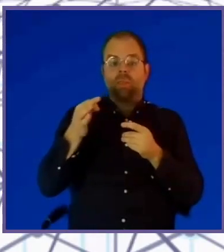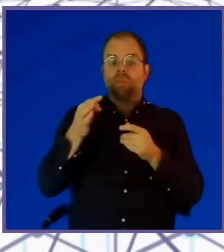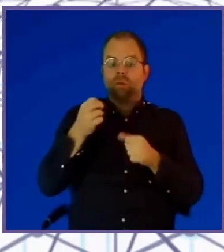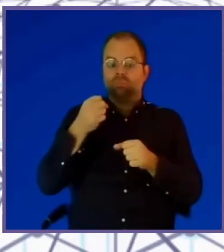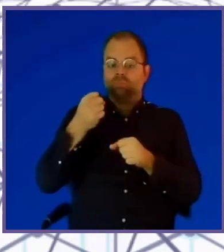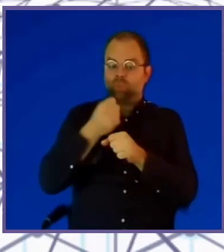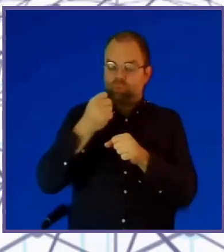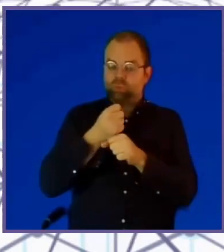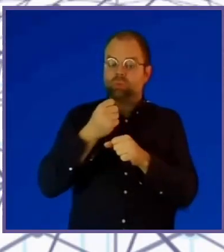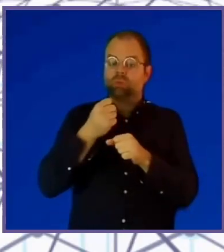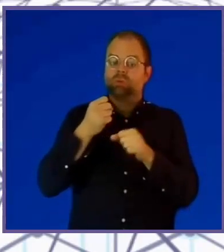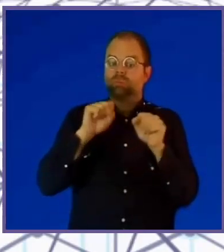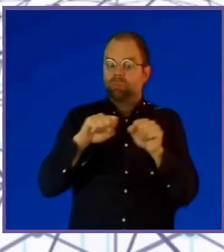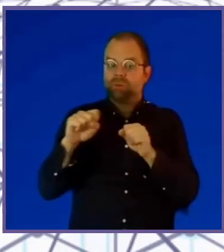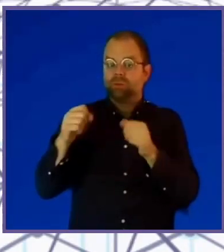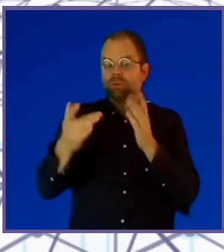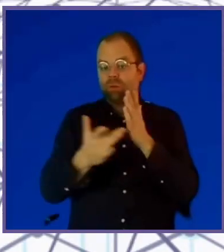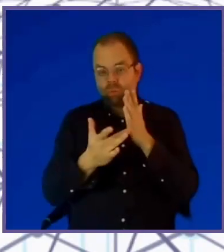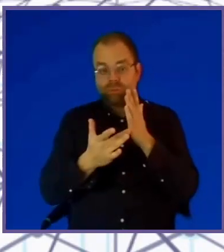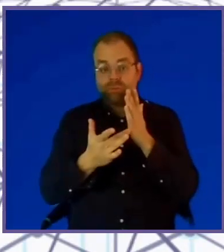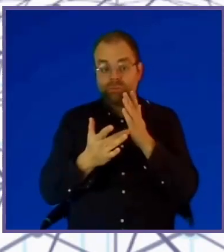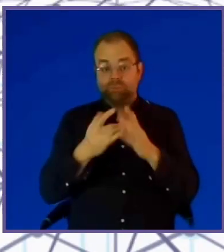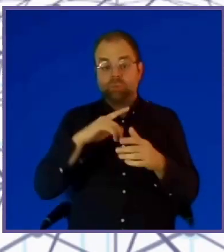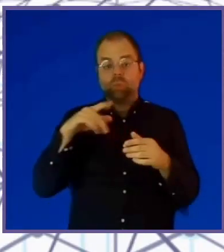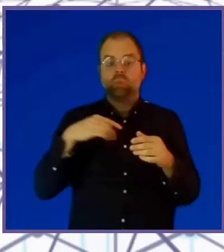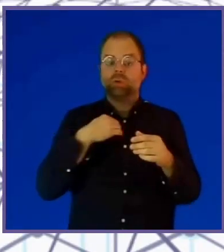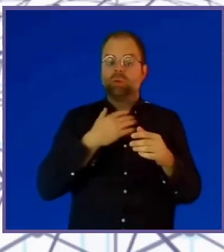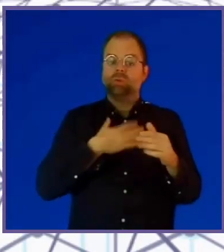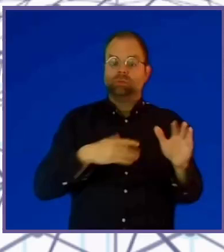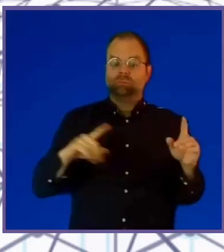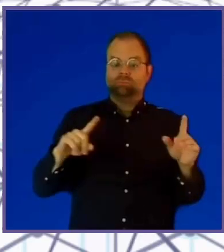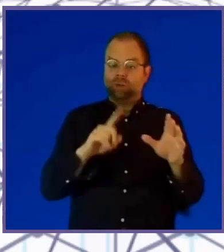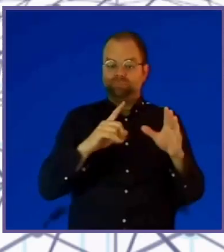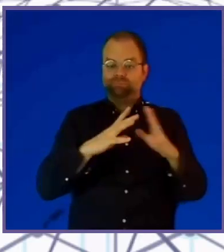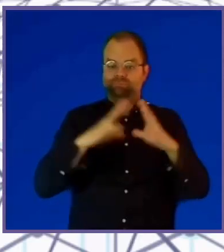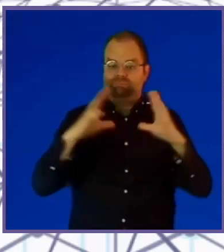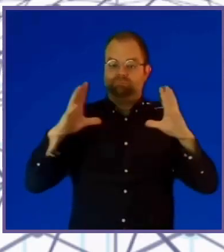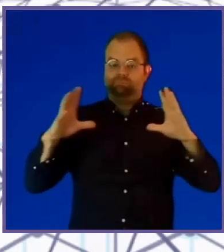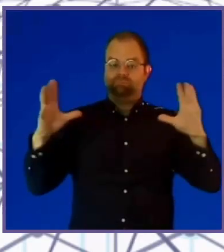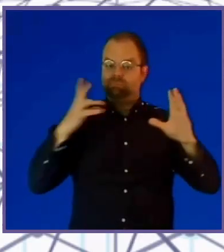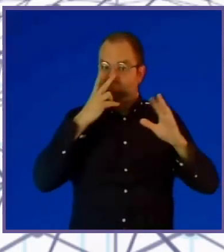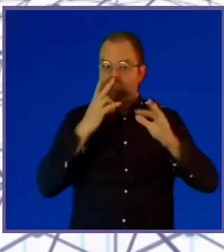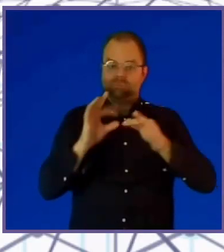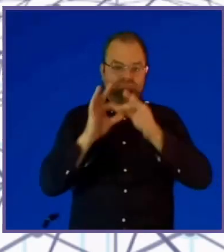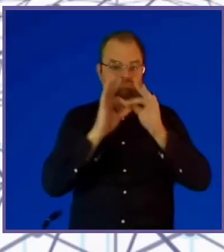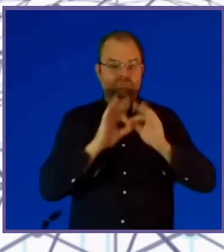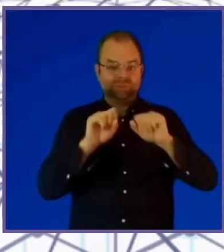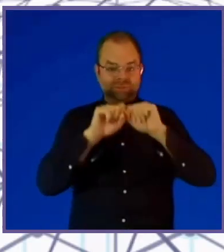So bringing everyone together to work in in these problems. So we interviewed CDCA.